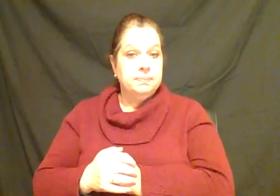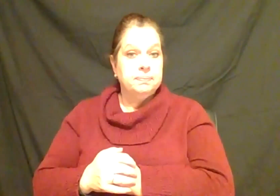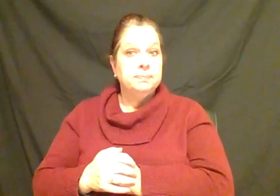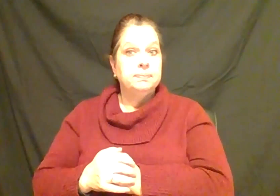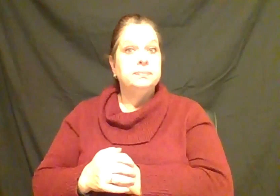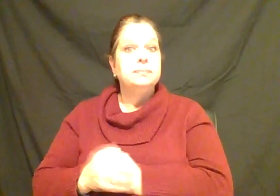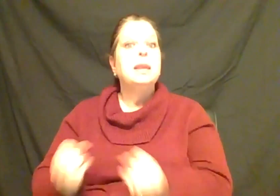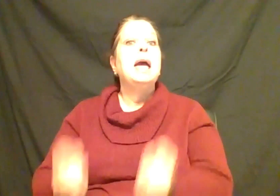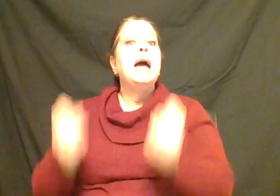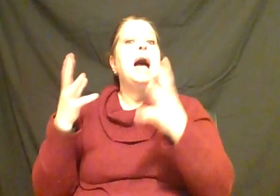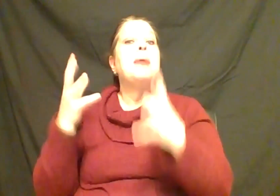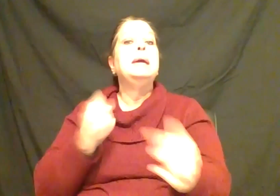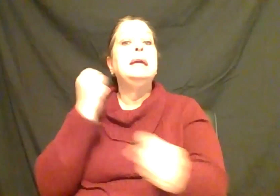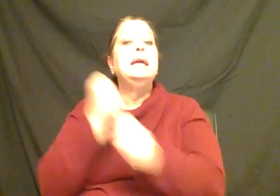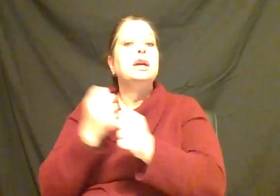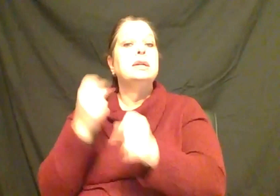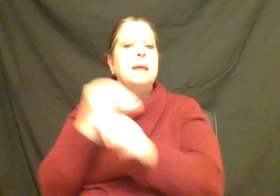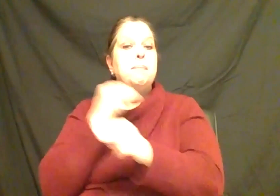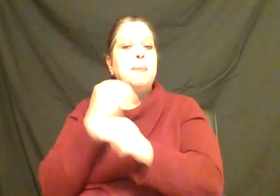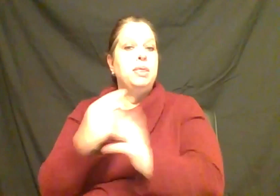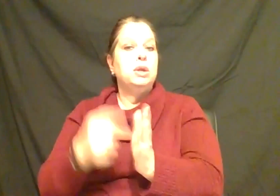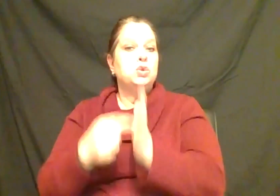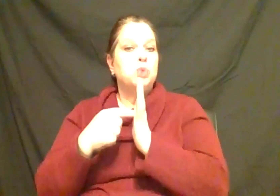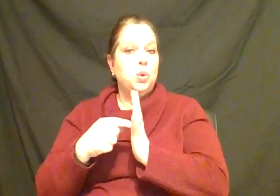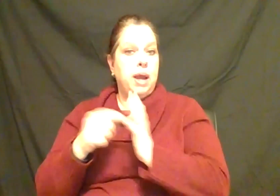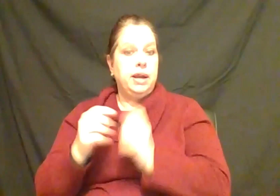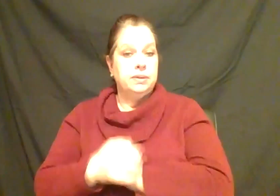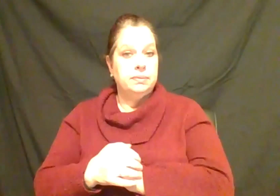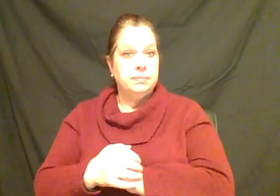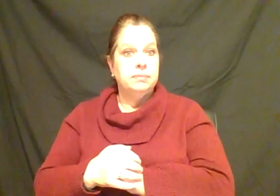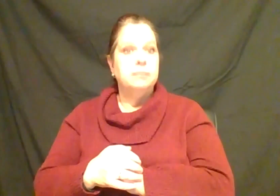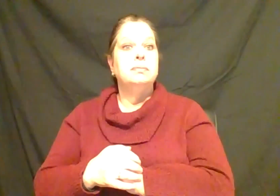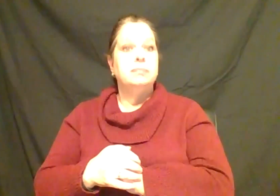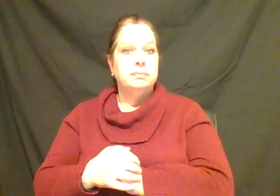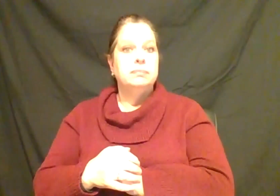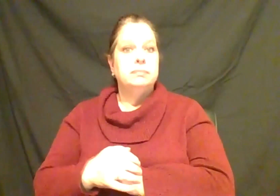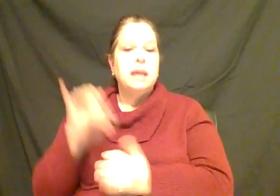math or math is required to graduate and that's where we start getting into there'll be different